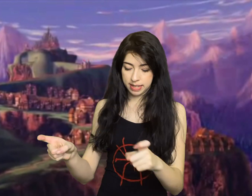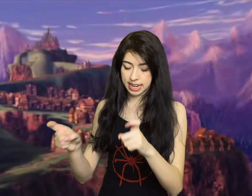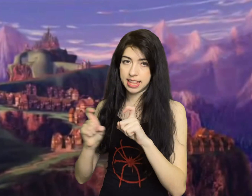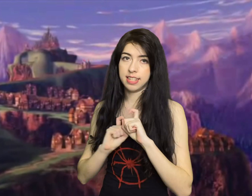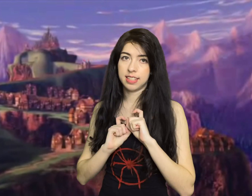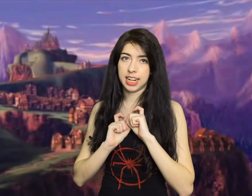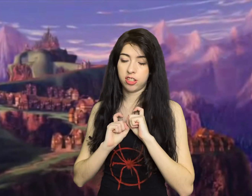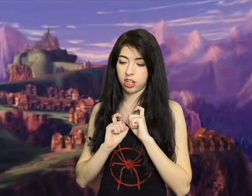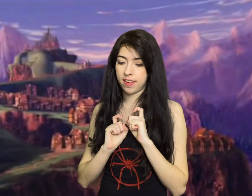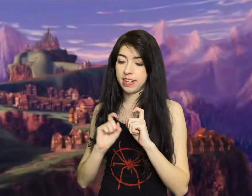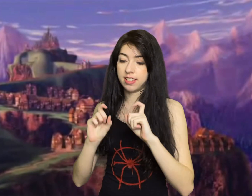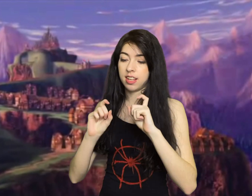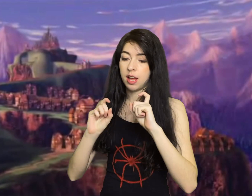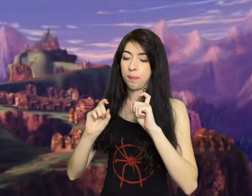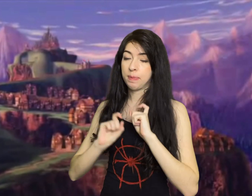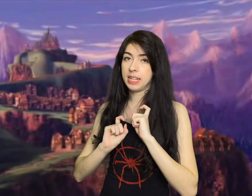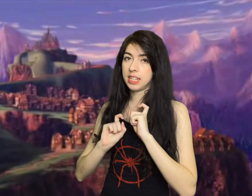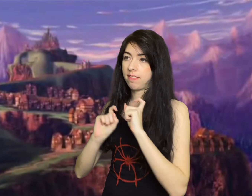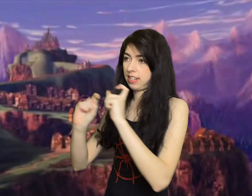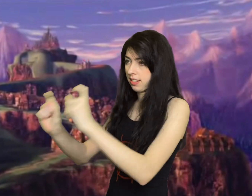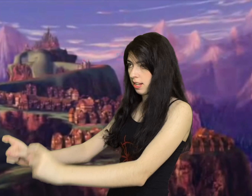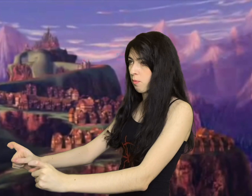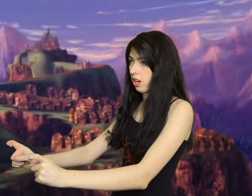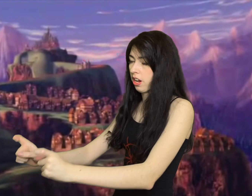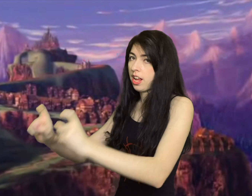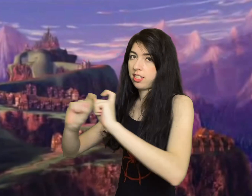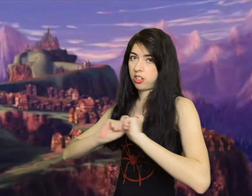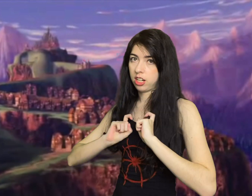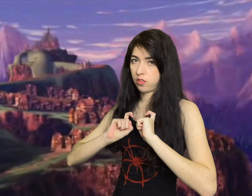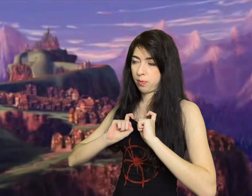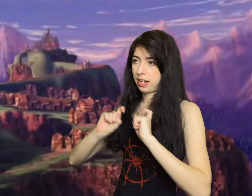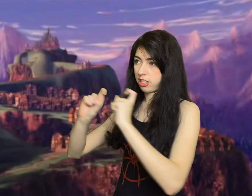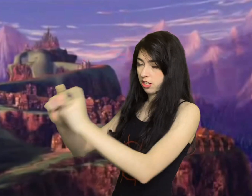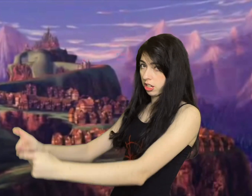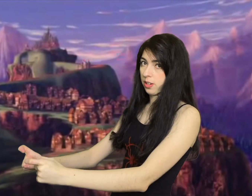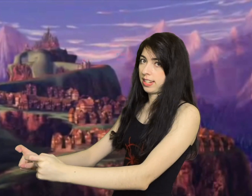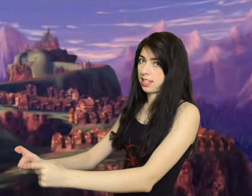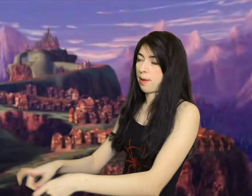and then like starts- if it's me giving to someone it starts from my chest and going to them